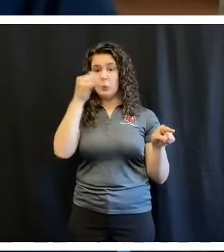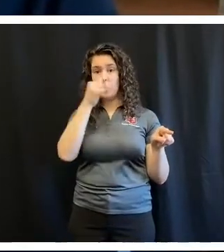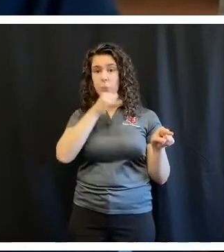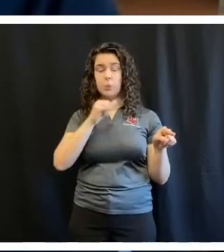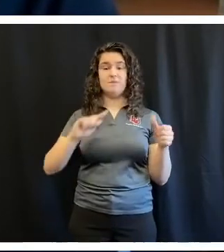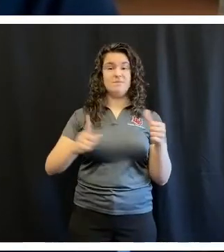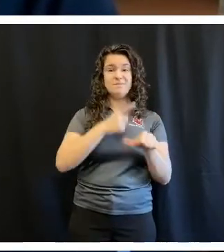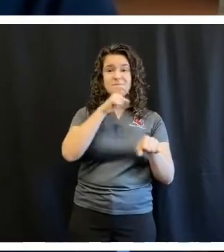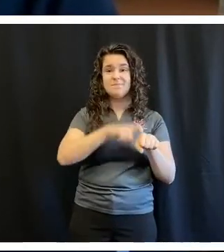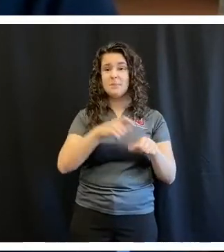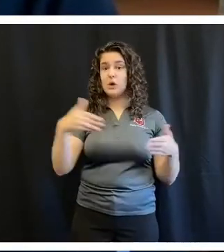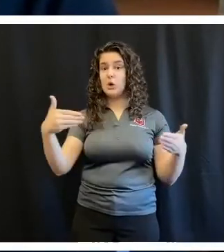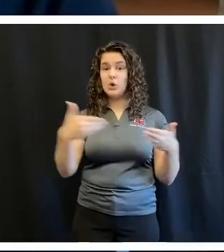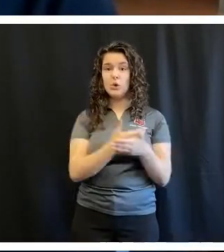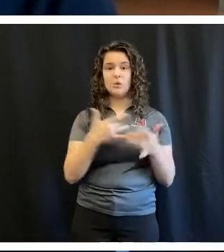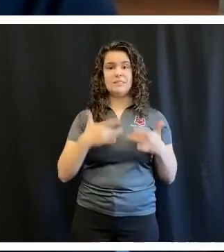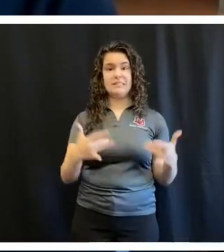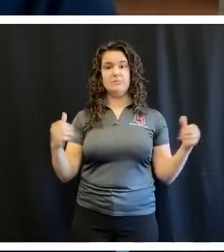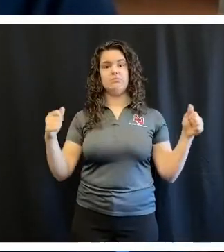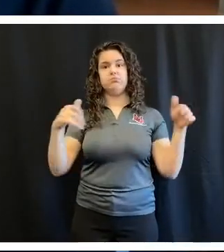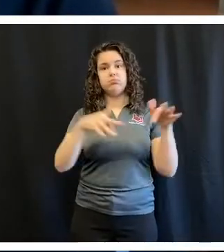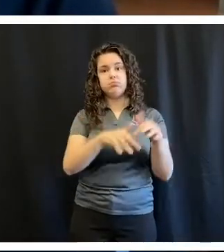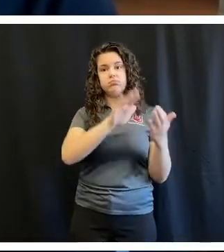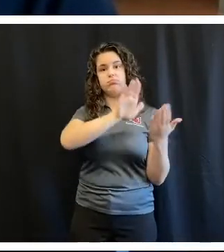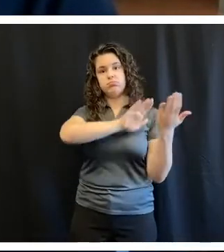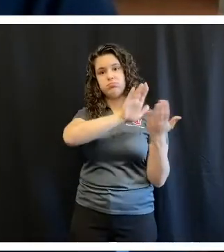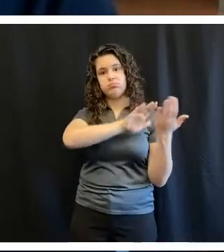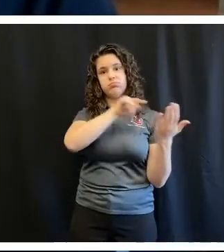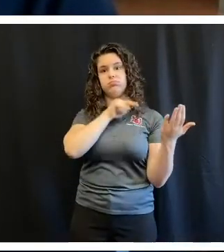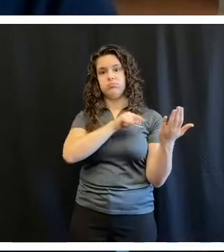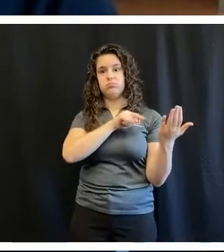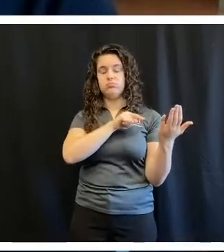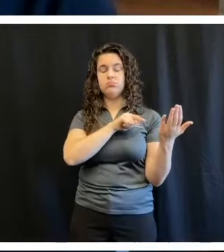This is something that (muffled speaking)